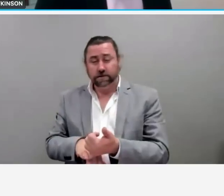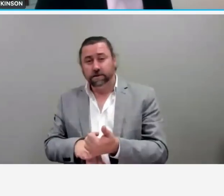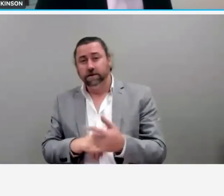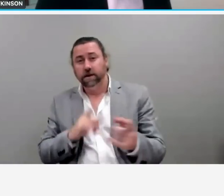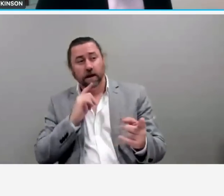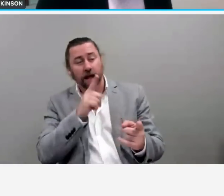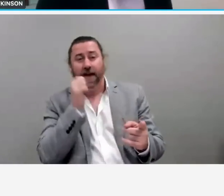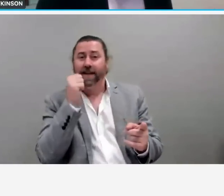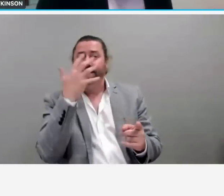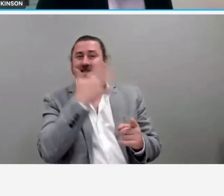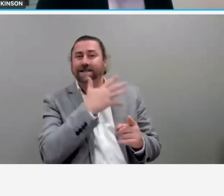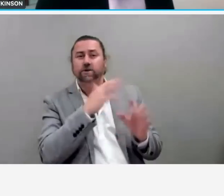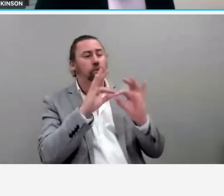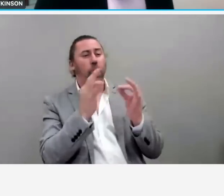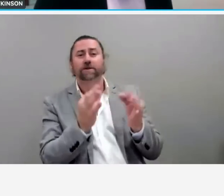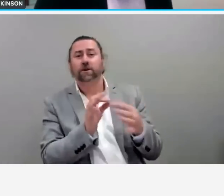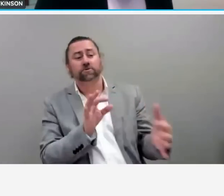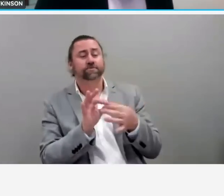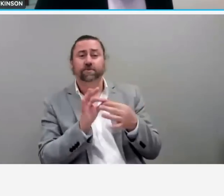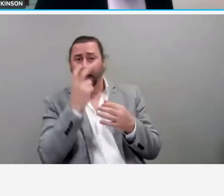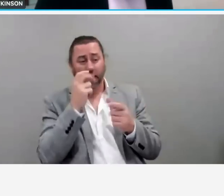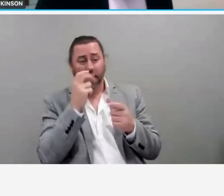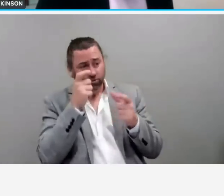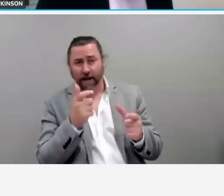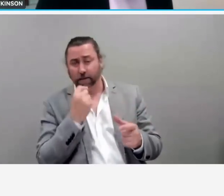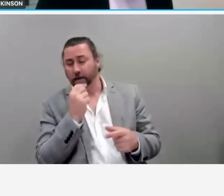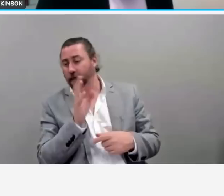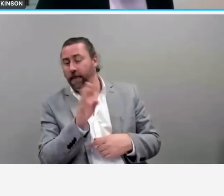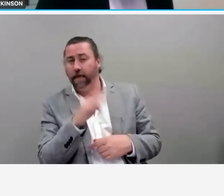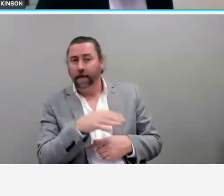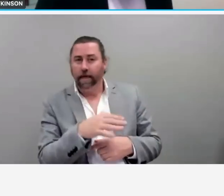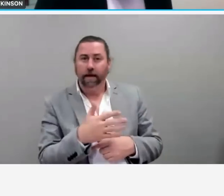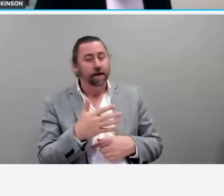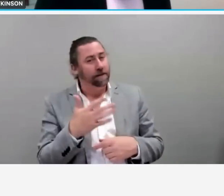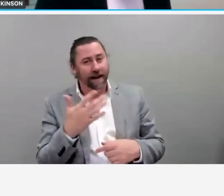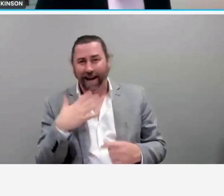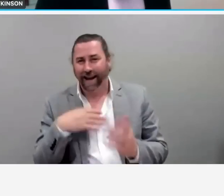organisations into aged care and that flexibility is really important when working with Indigenous